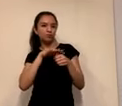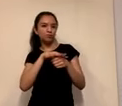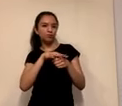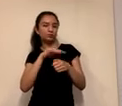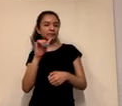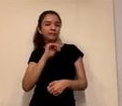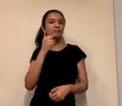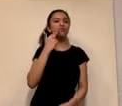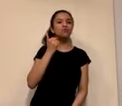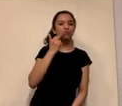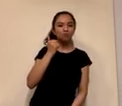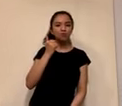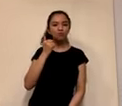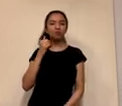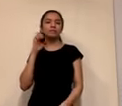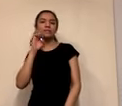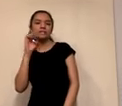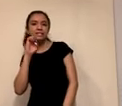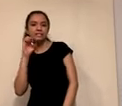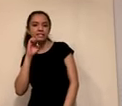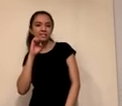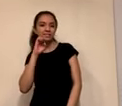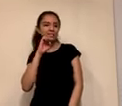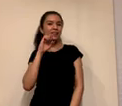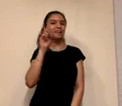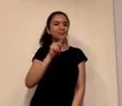What their role is in their body, and their role in pathological conditions.